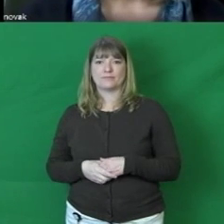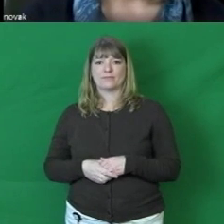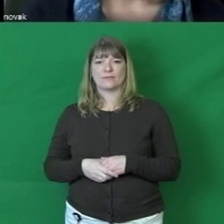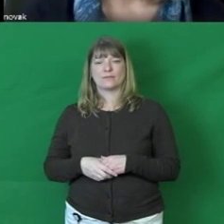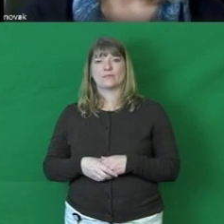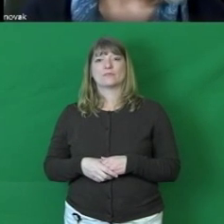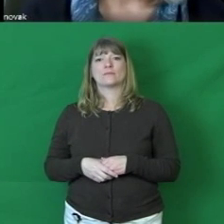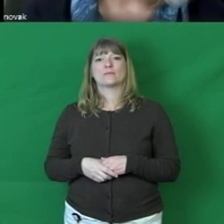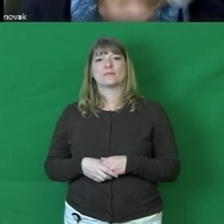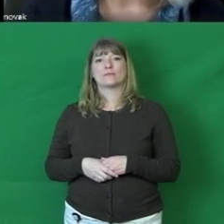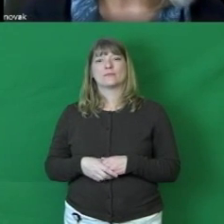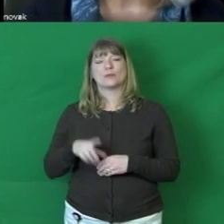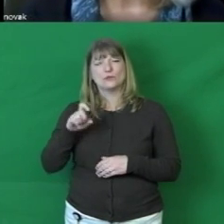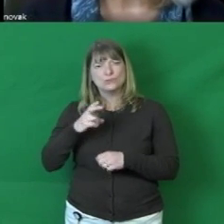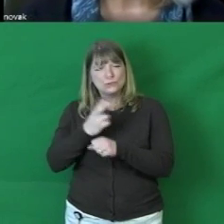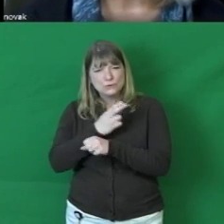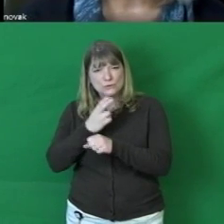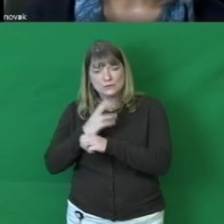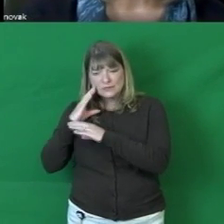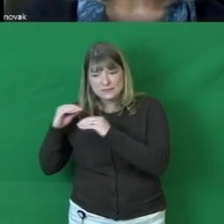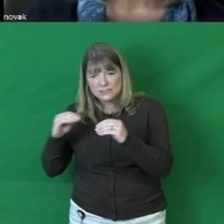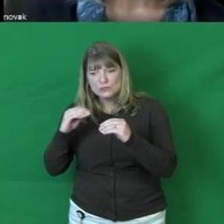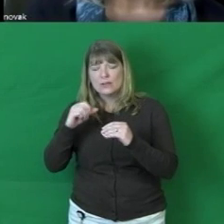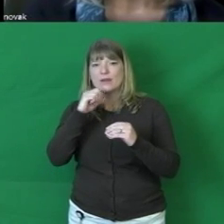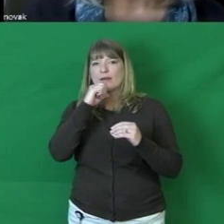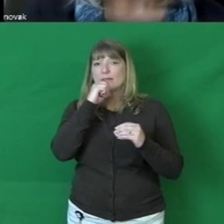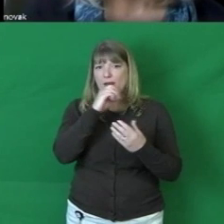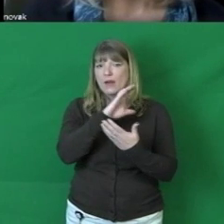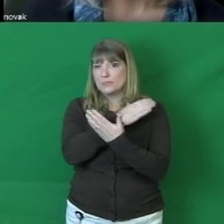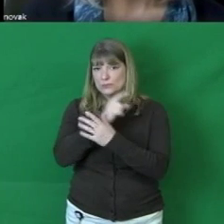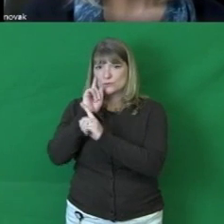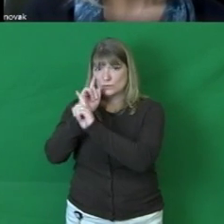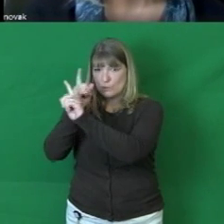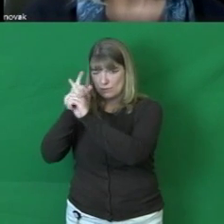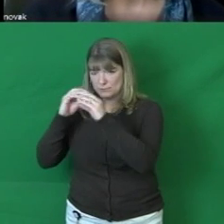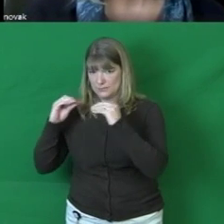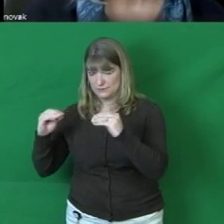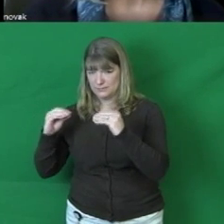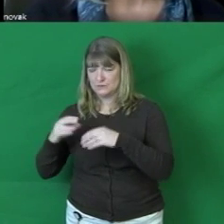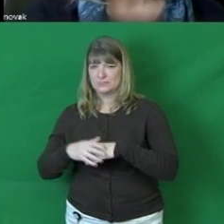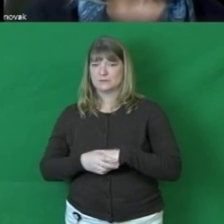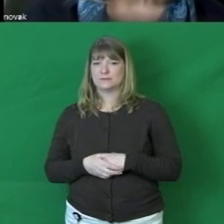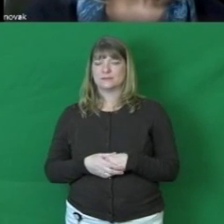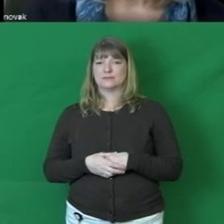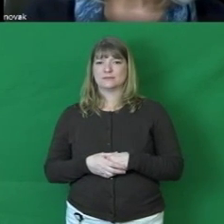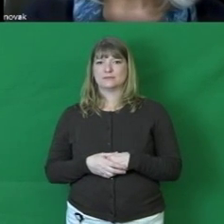it should be utilized to teach non-musical goals,